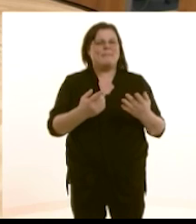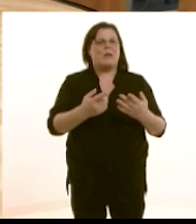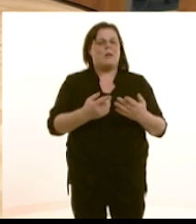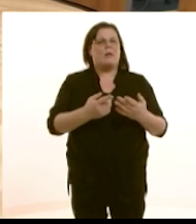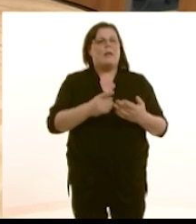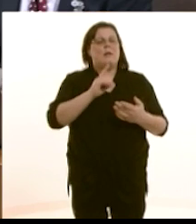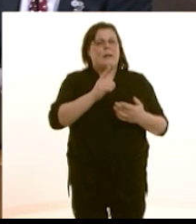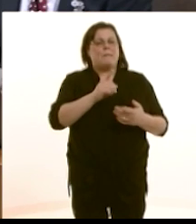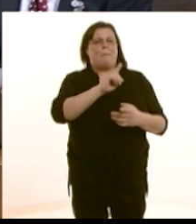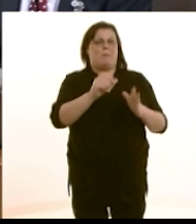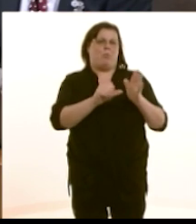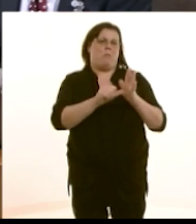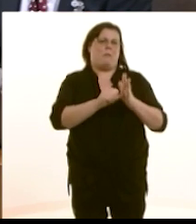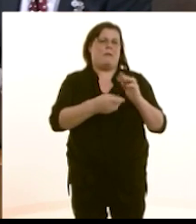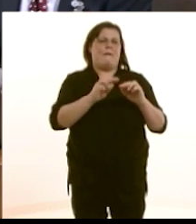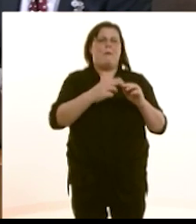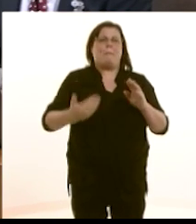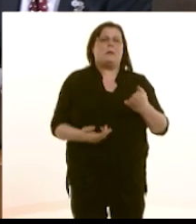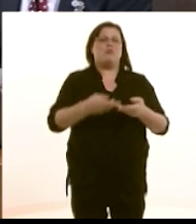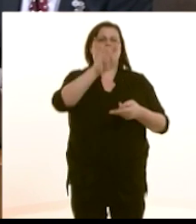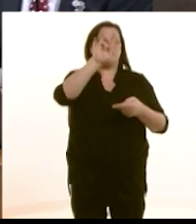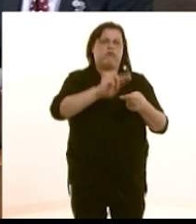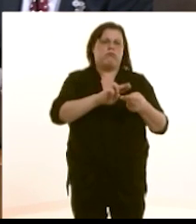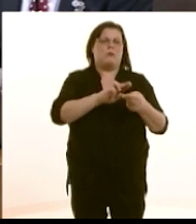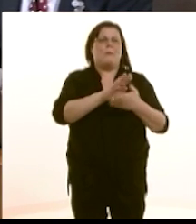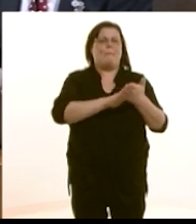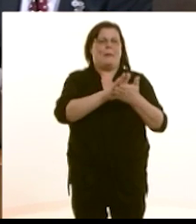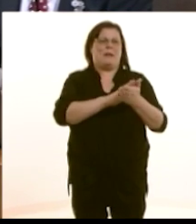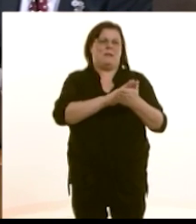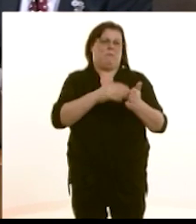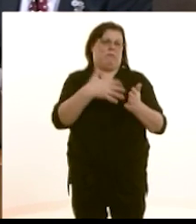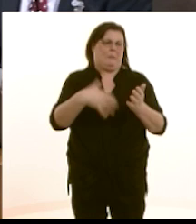is concerned. But, what I can say is that the Minister is writing to the Chancellor